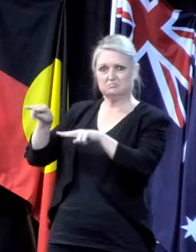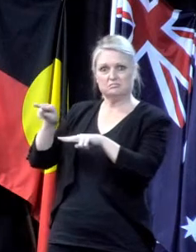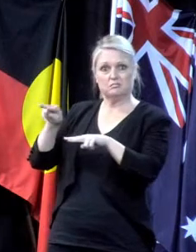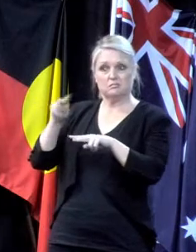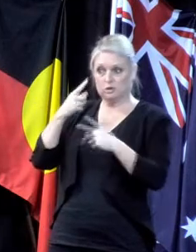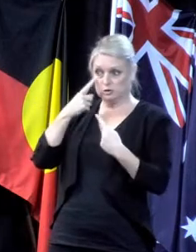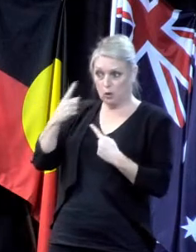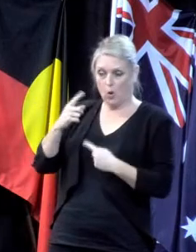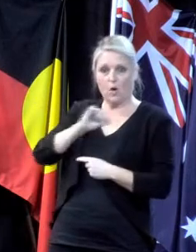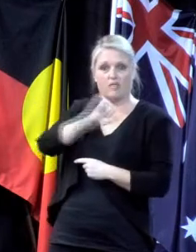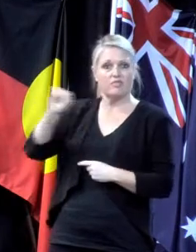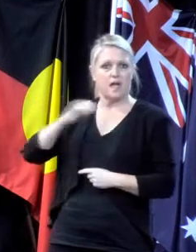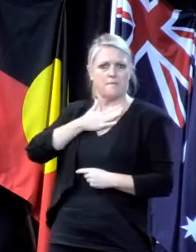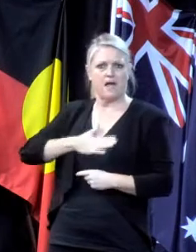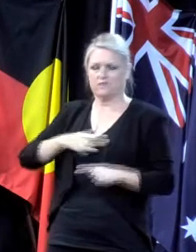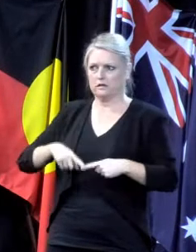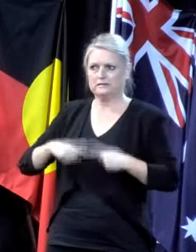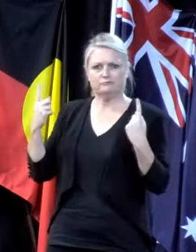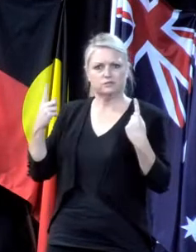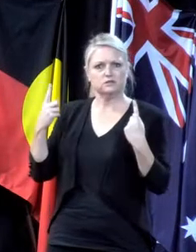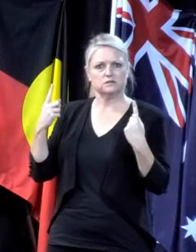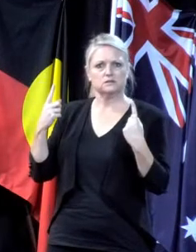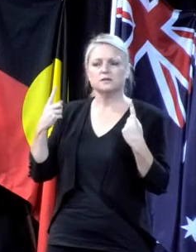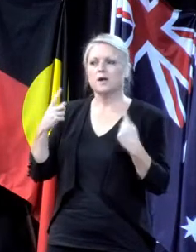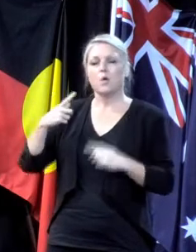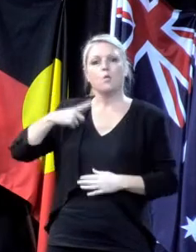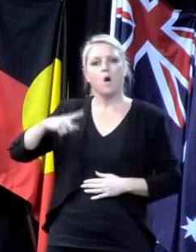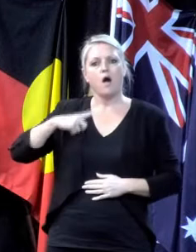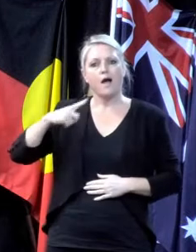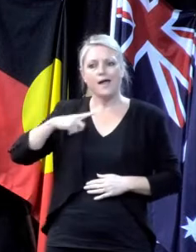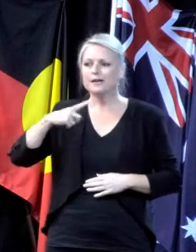They have better social role models in their classrooms.